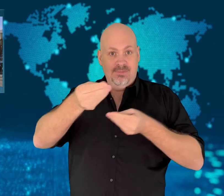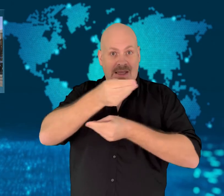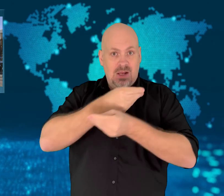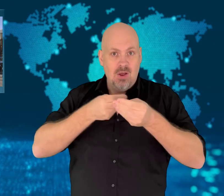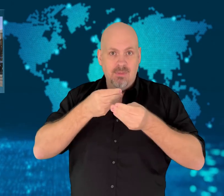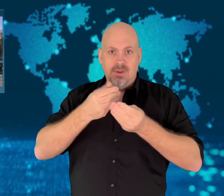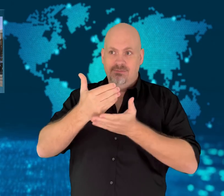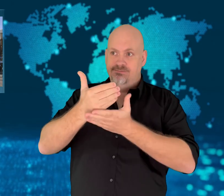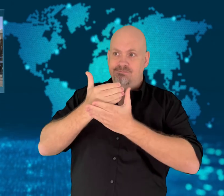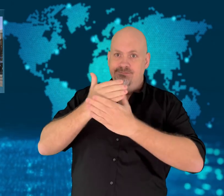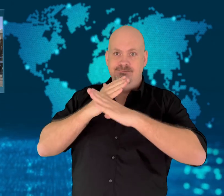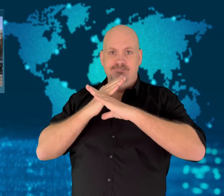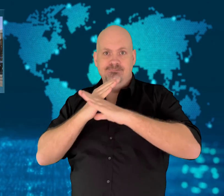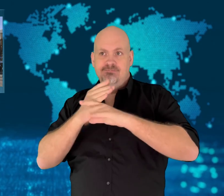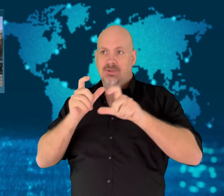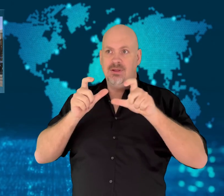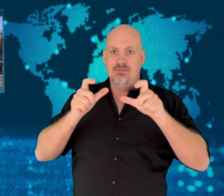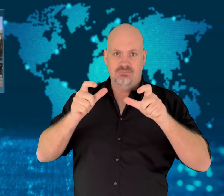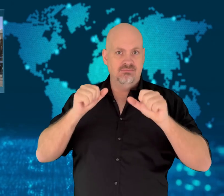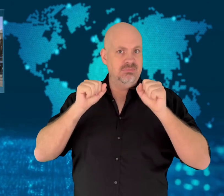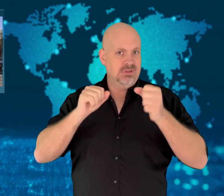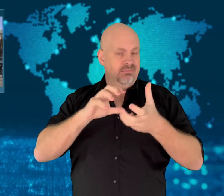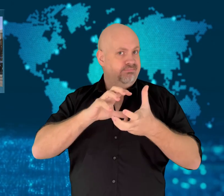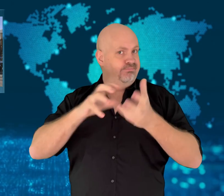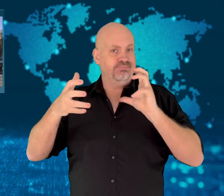and national security.